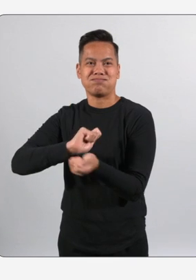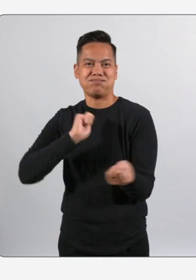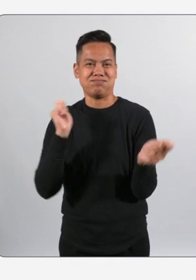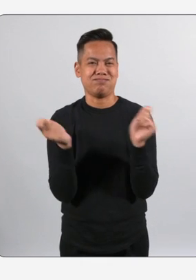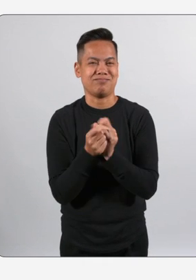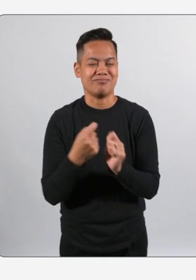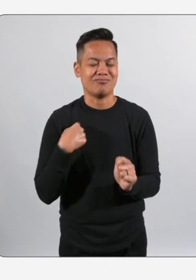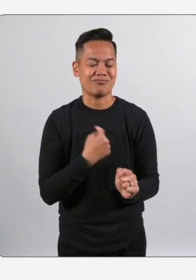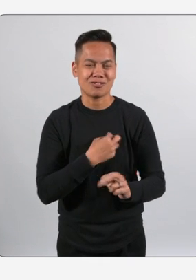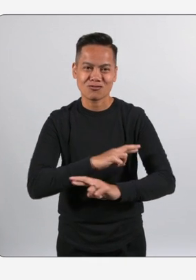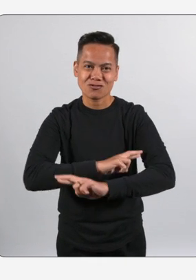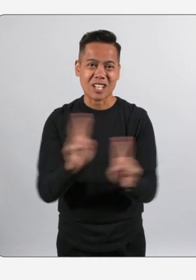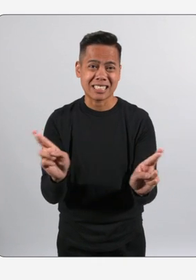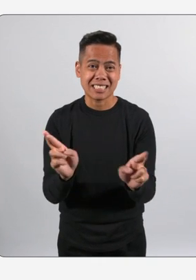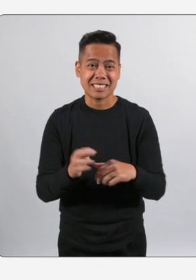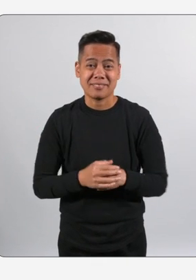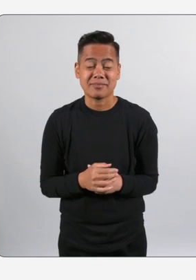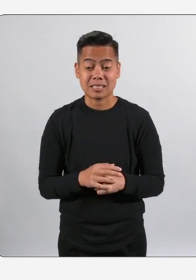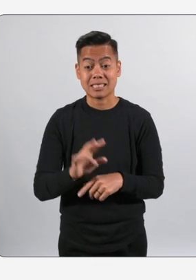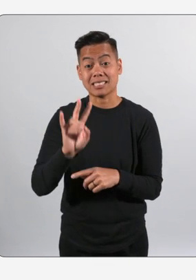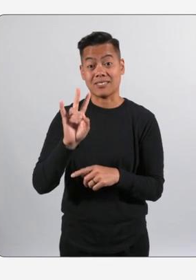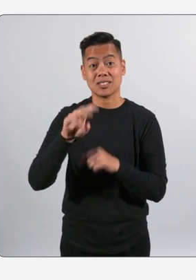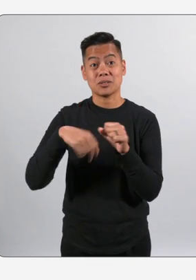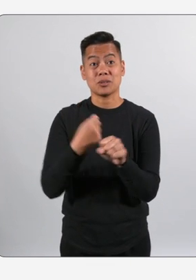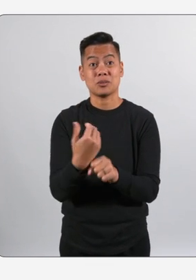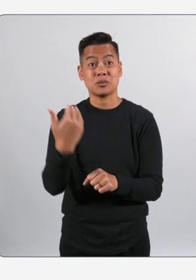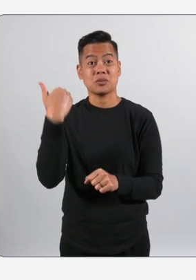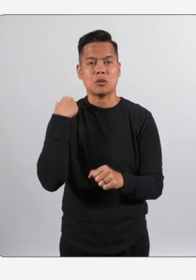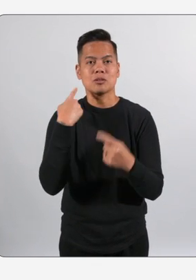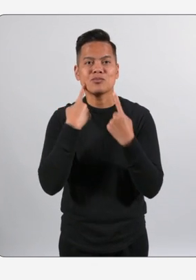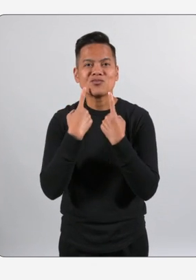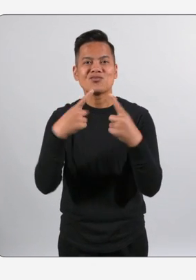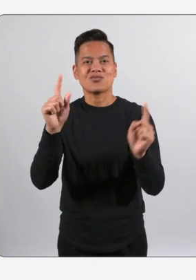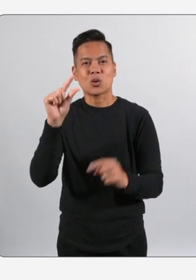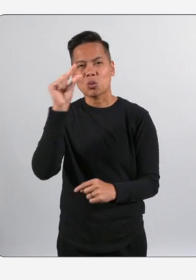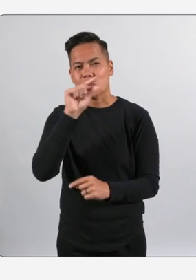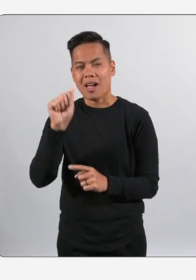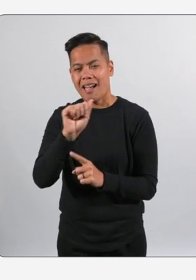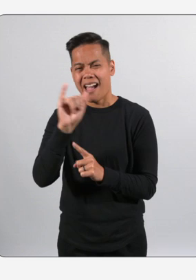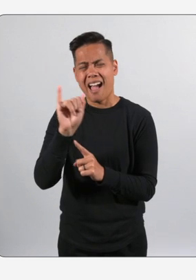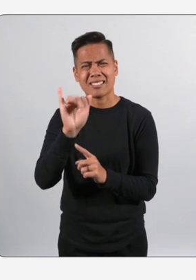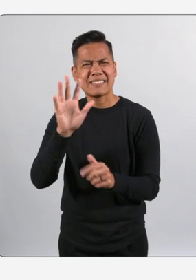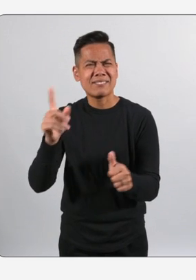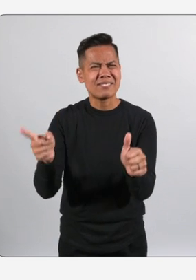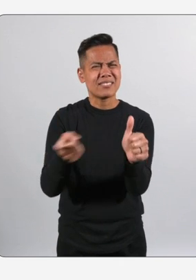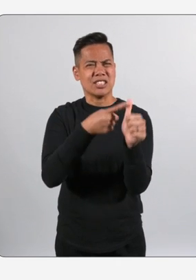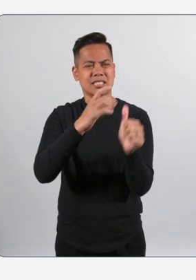Seven years ago we announced that Google would be an AI first company. And this